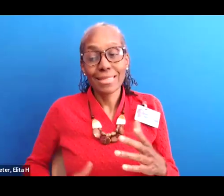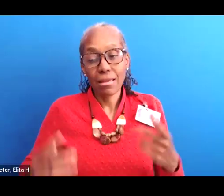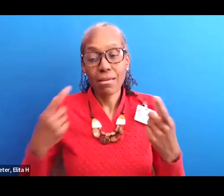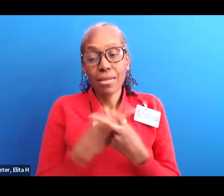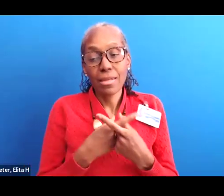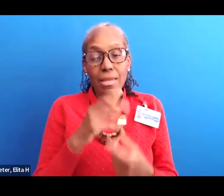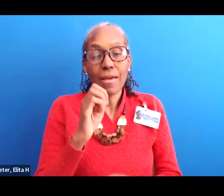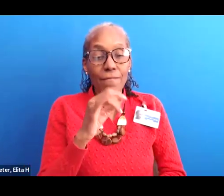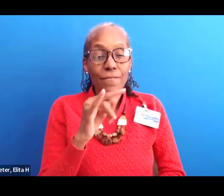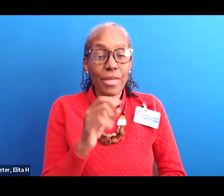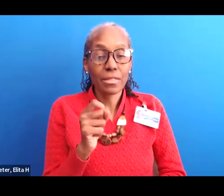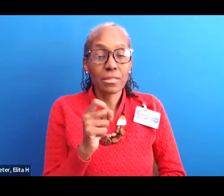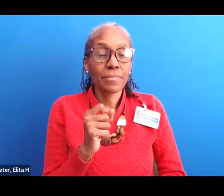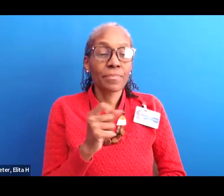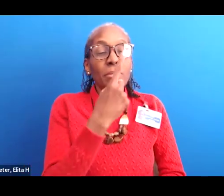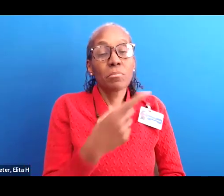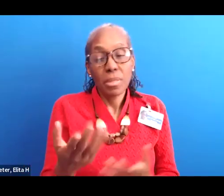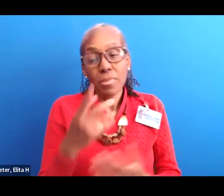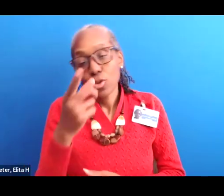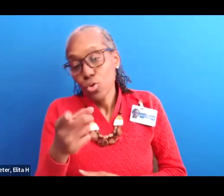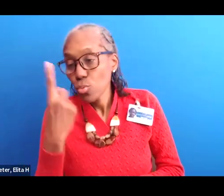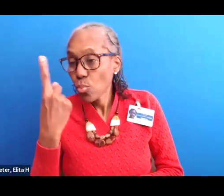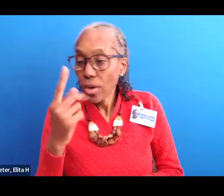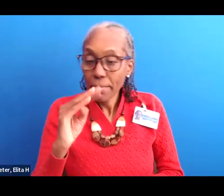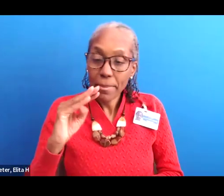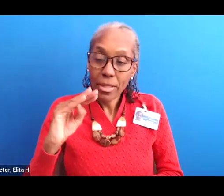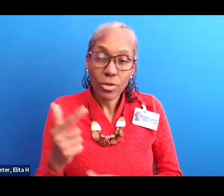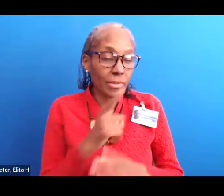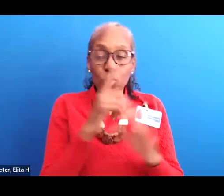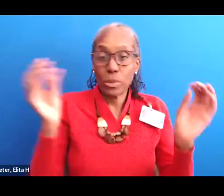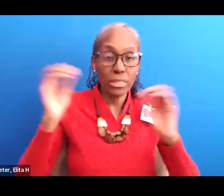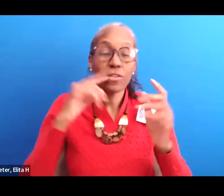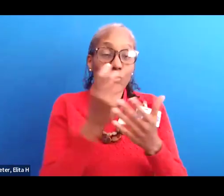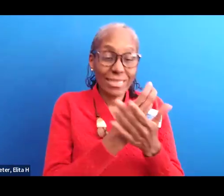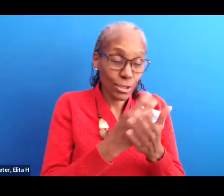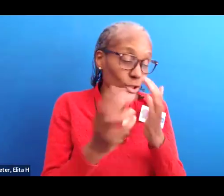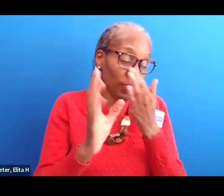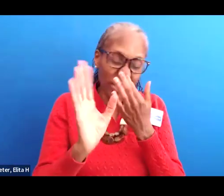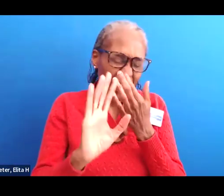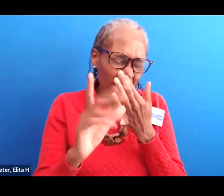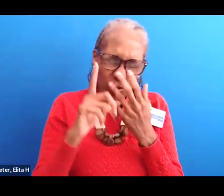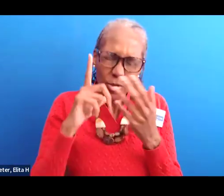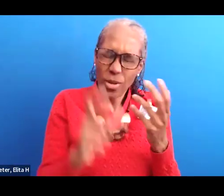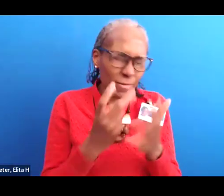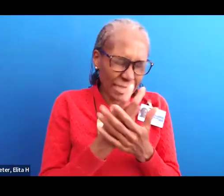might take a milligram and it won't do anything for seizures. You don't have seizures, you don't need to be treated for that.